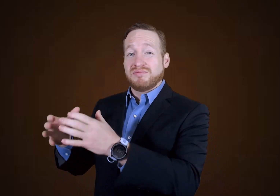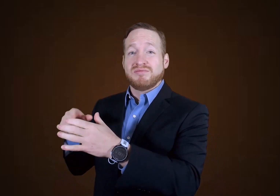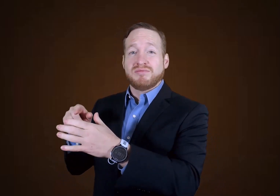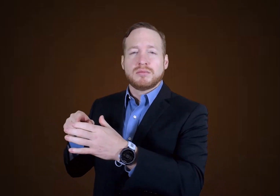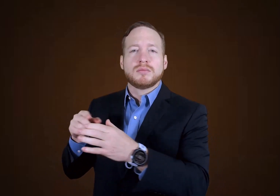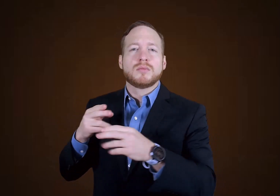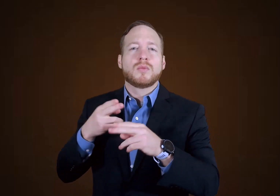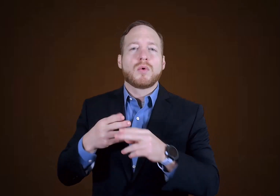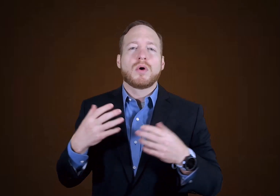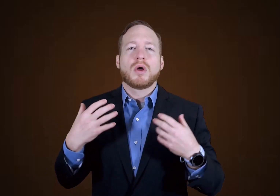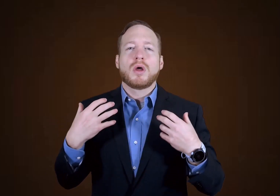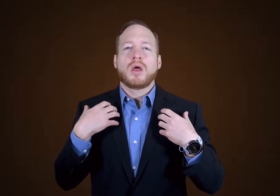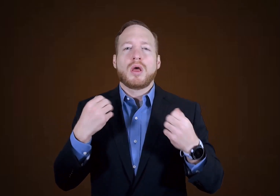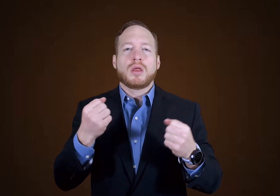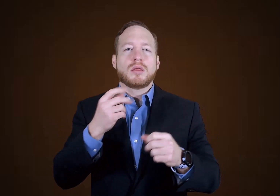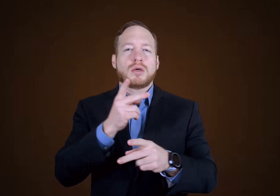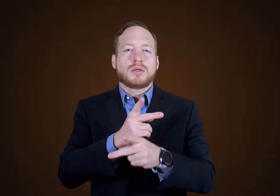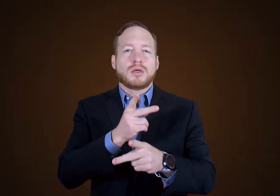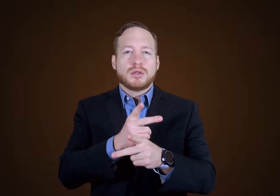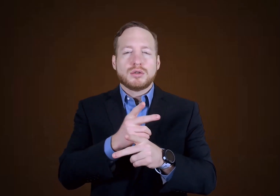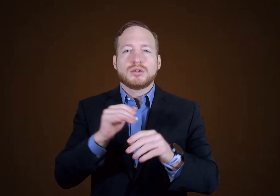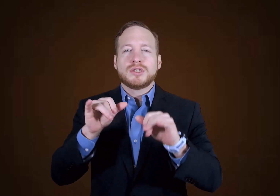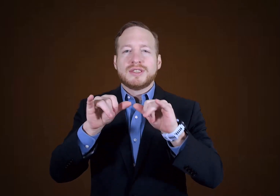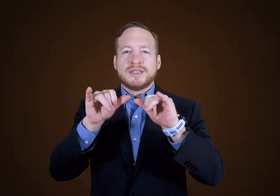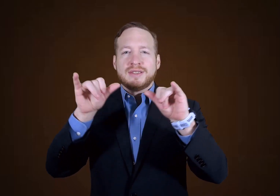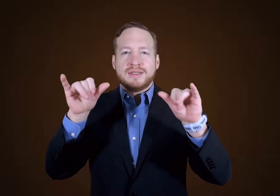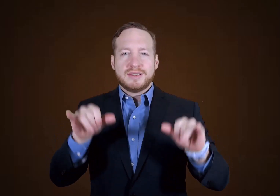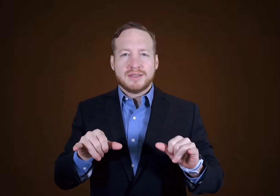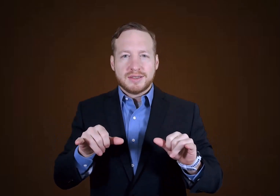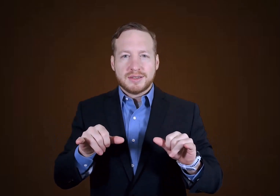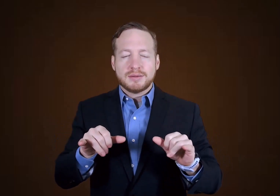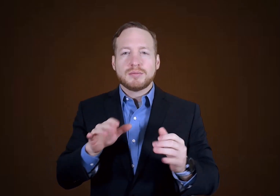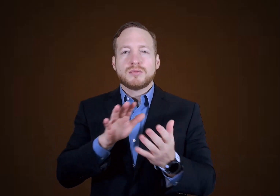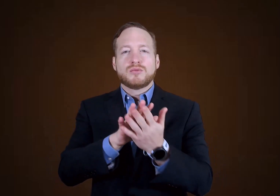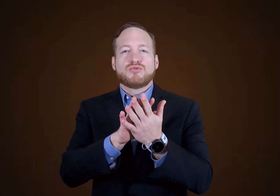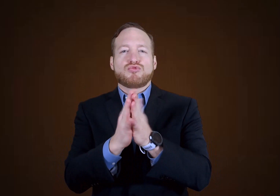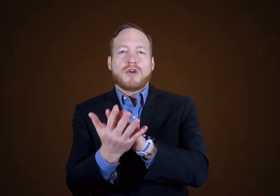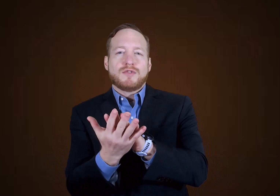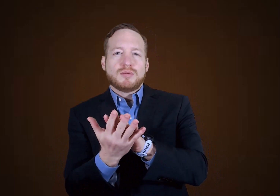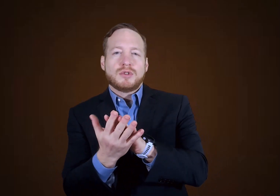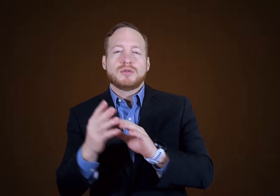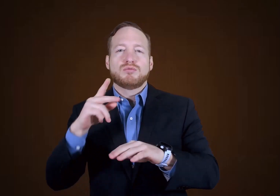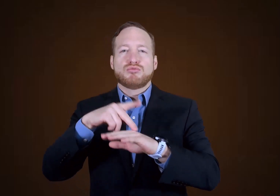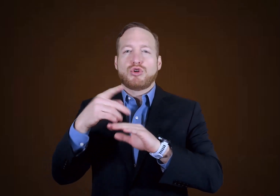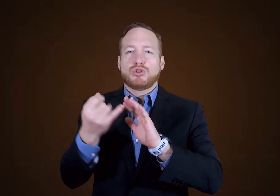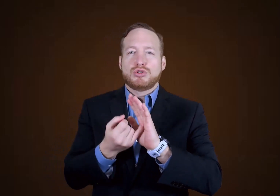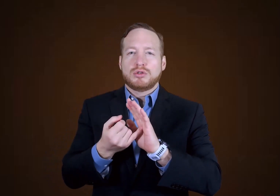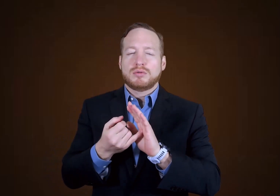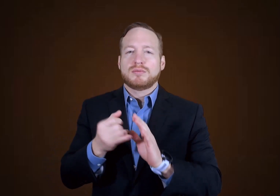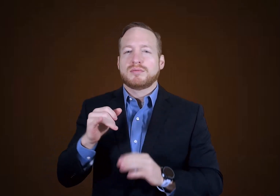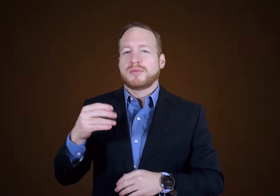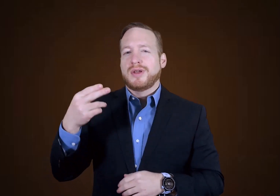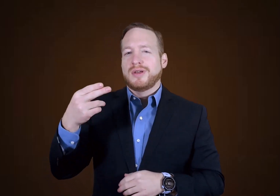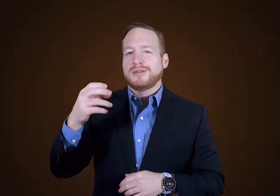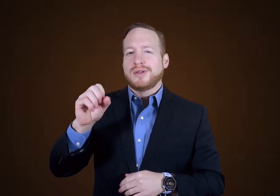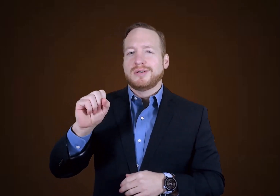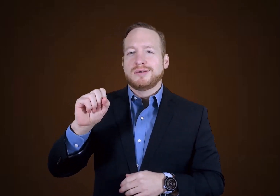and contracts we have one right now called the Healthcare Systems Transformation Project